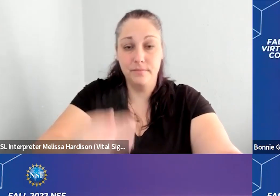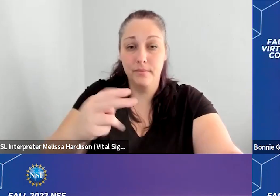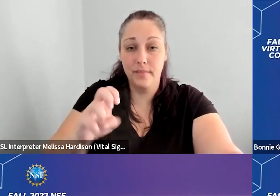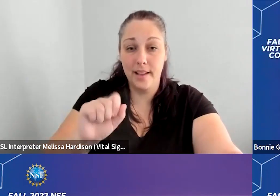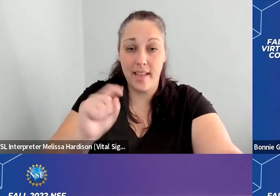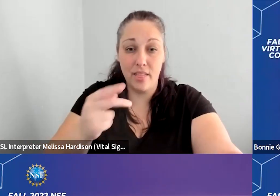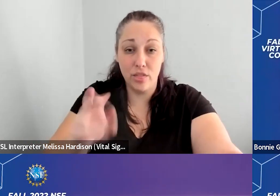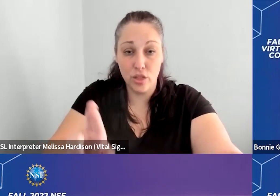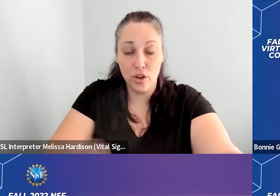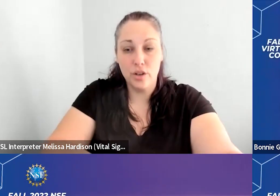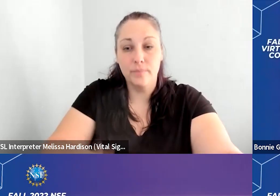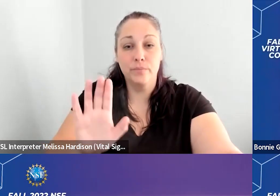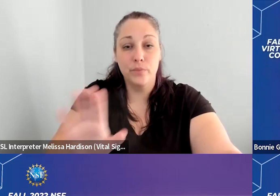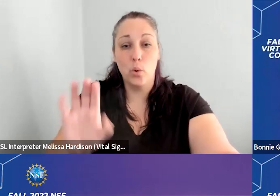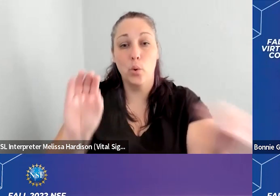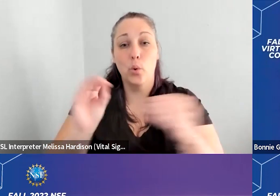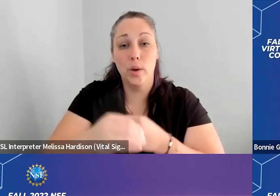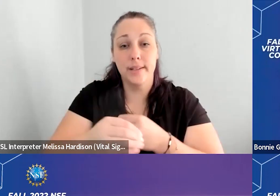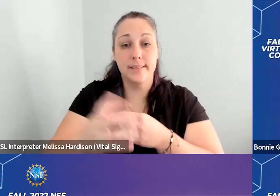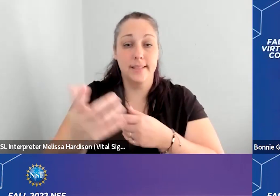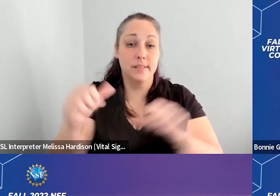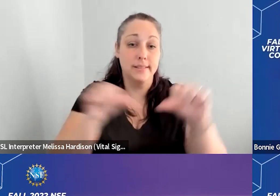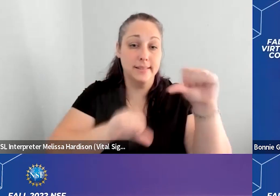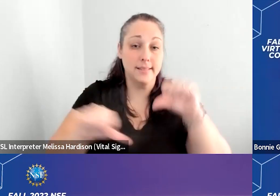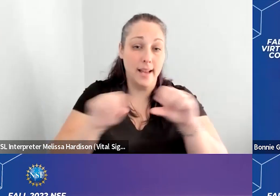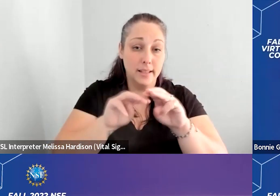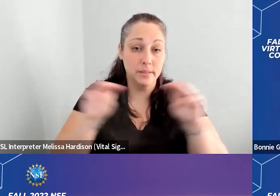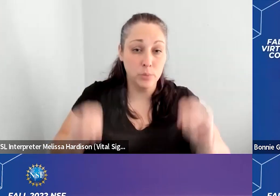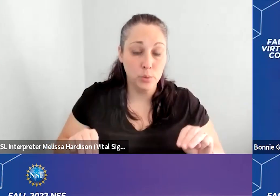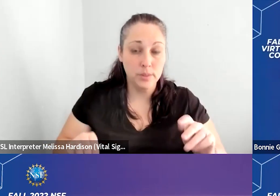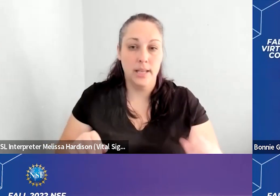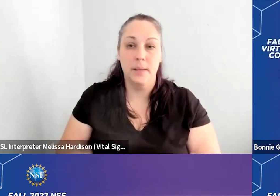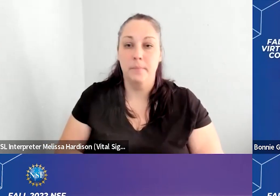Her organization is a science museum with a robust science educator program.